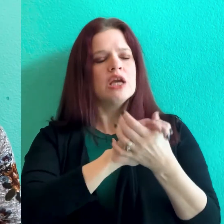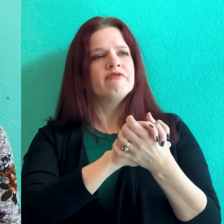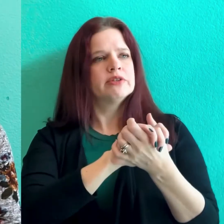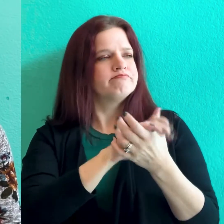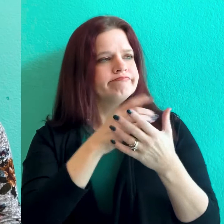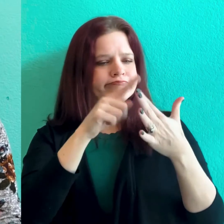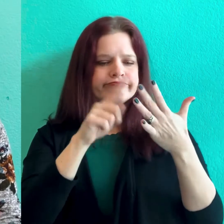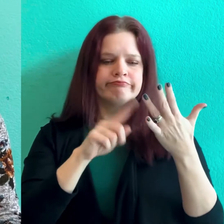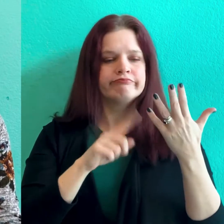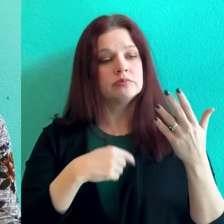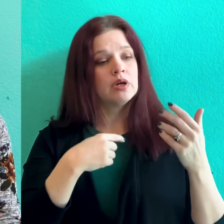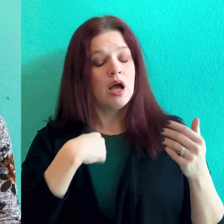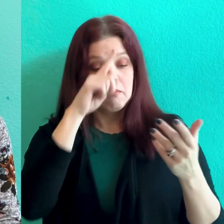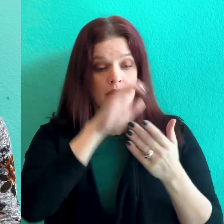For example, the world is a scary place.